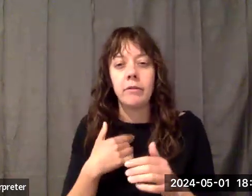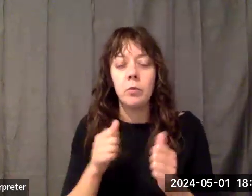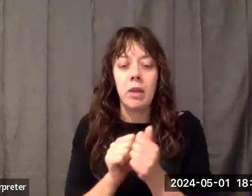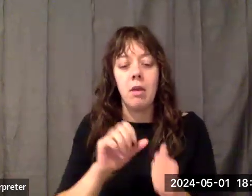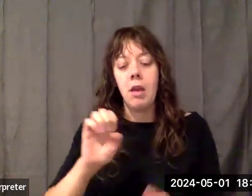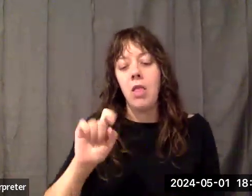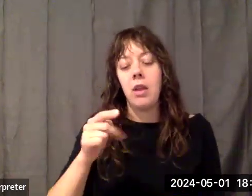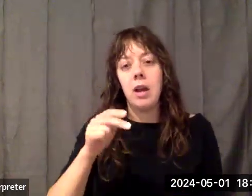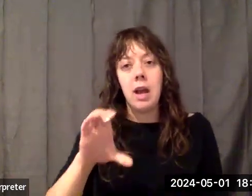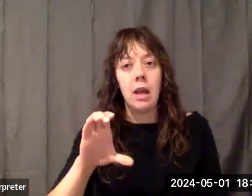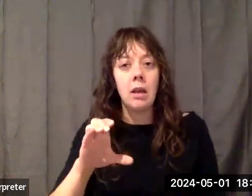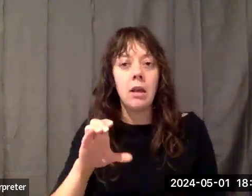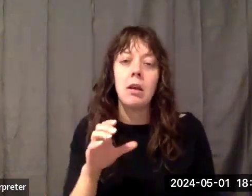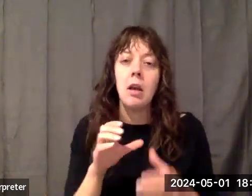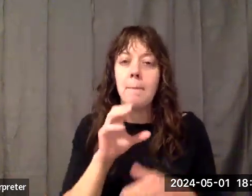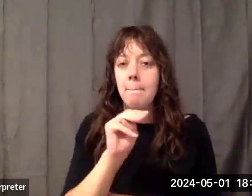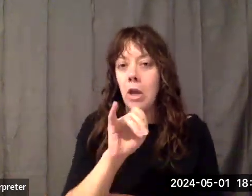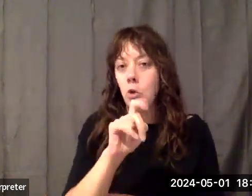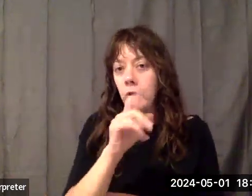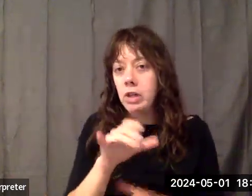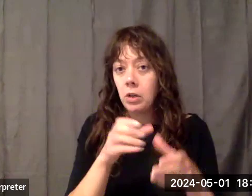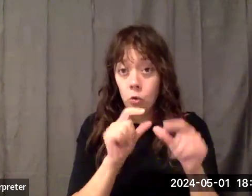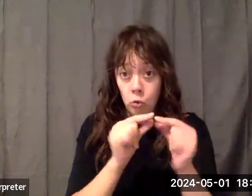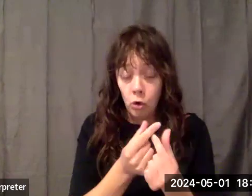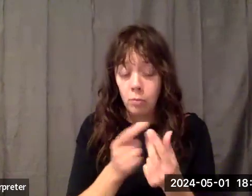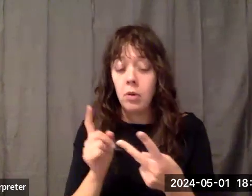with disabilities, and I'm forgetting the other one.